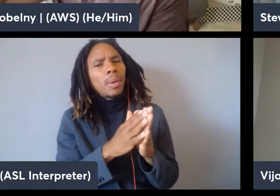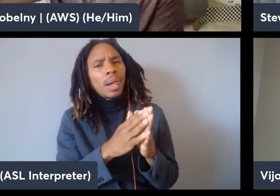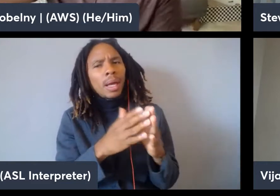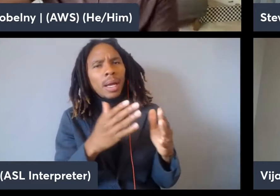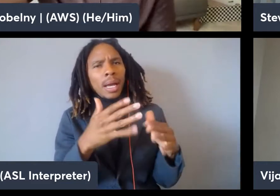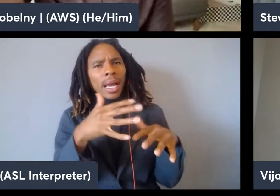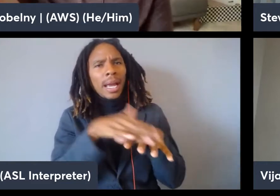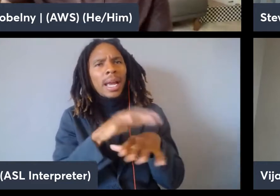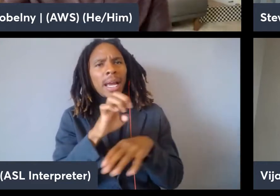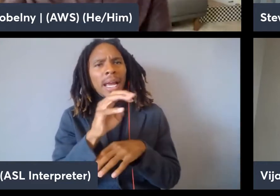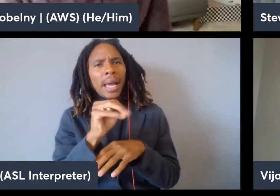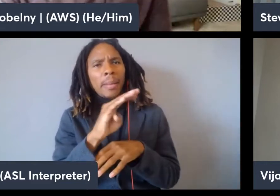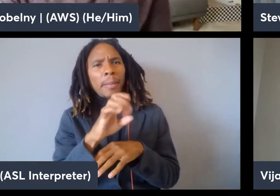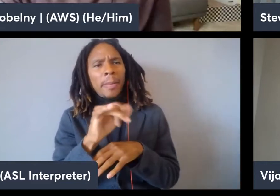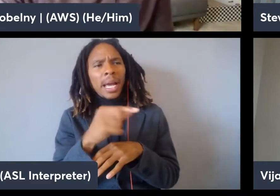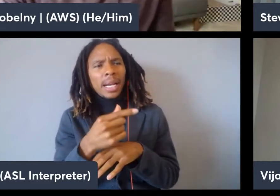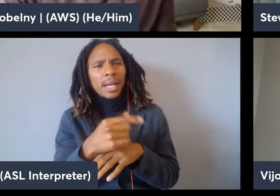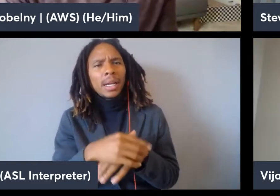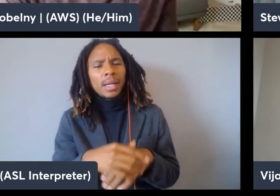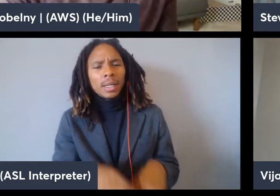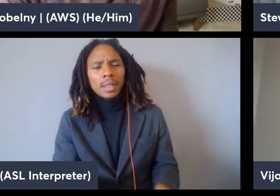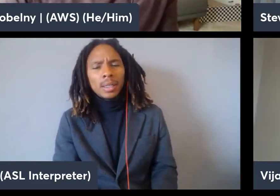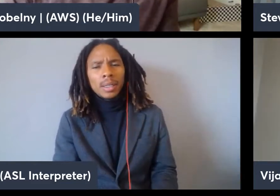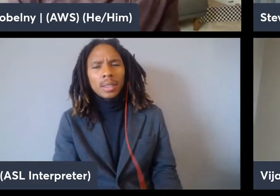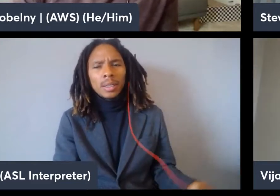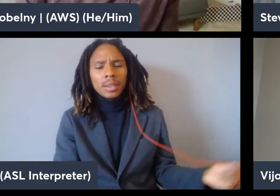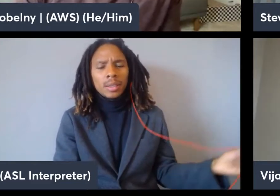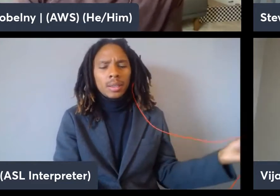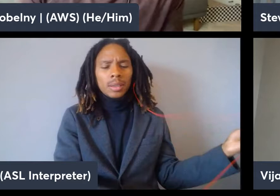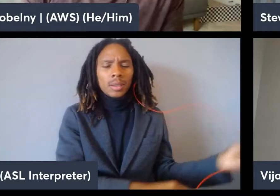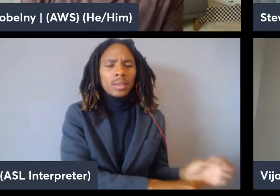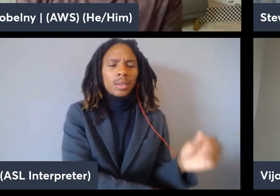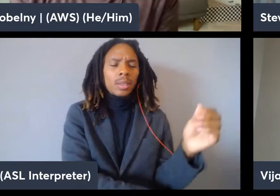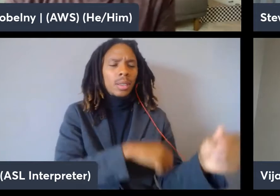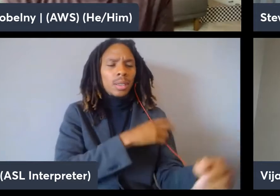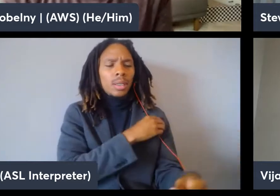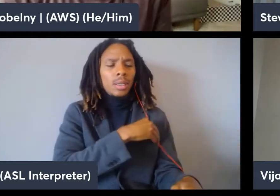So today, what's available in the embedding space,